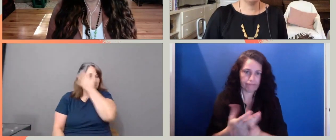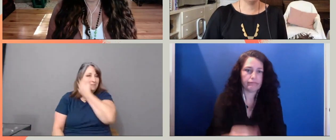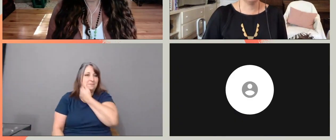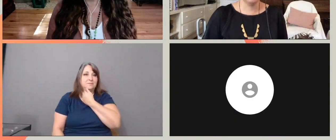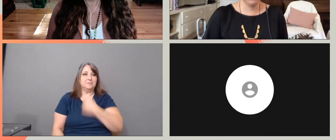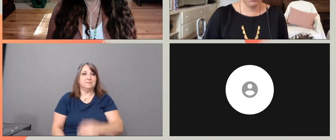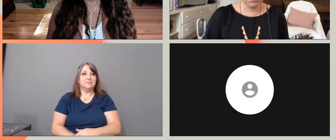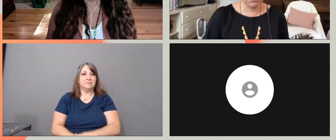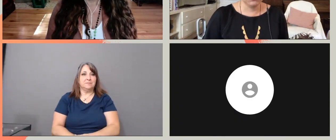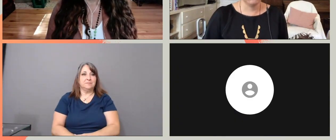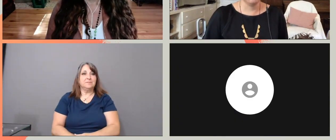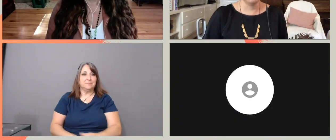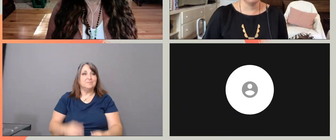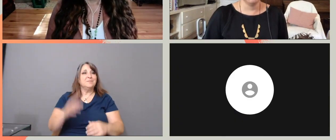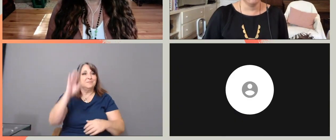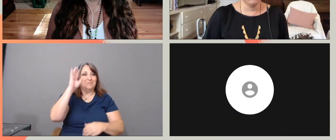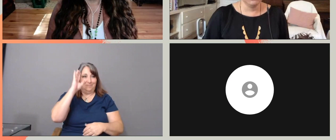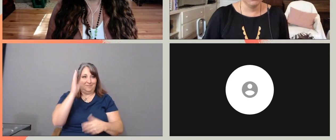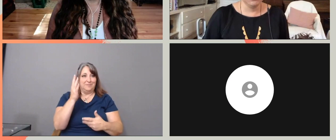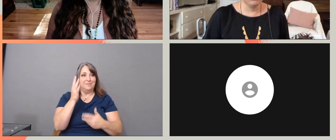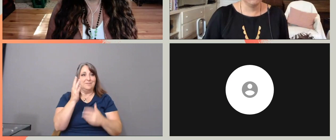and about us.